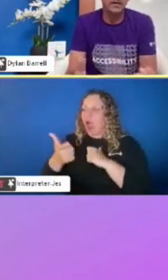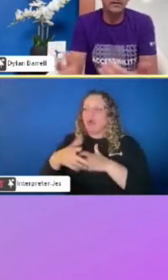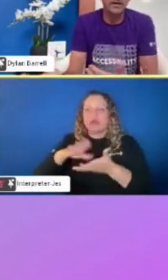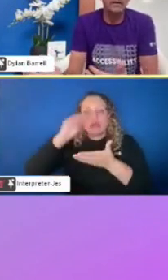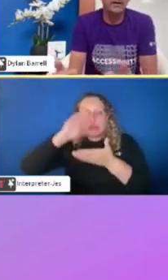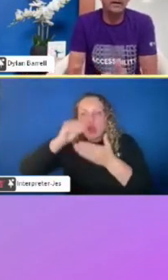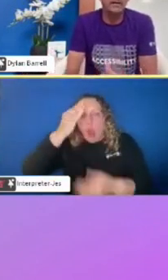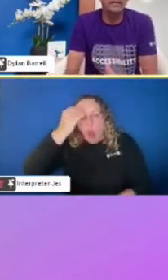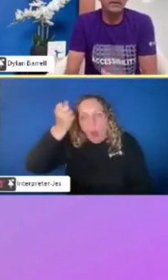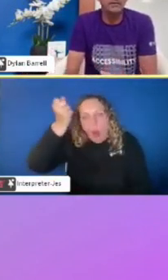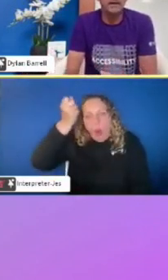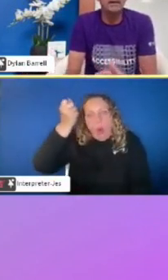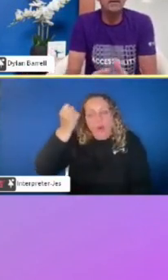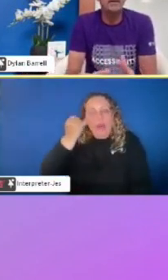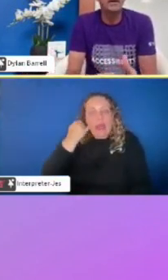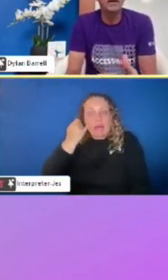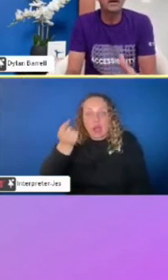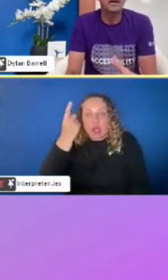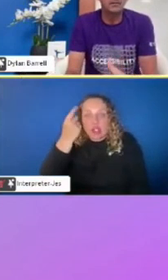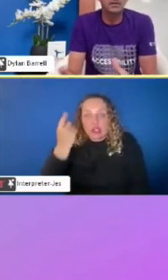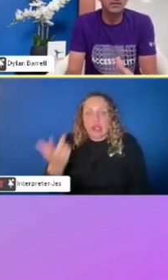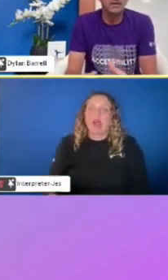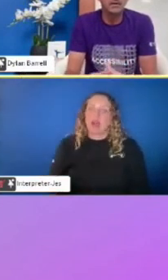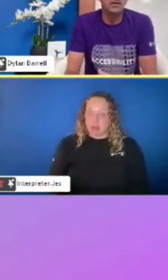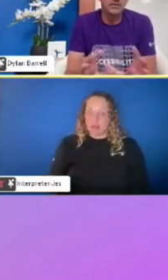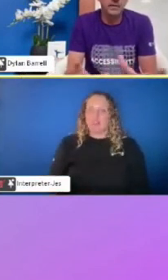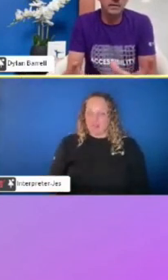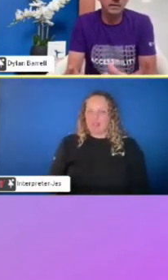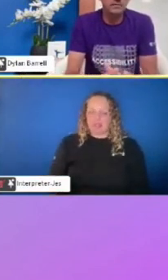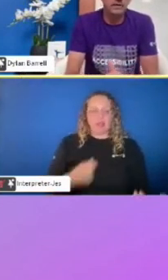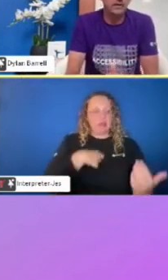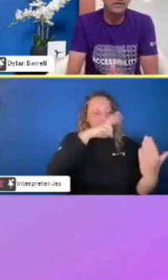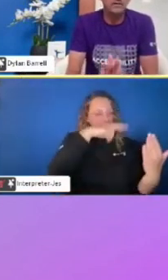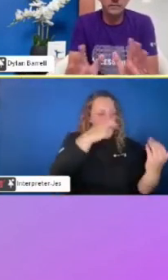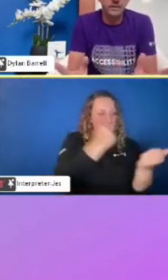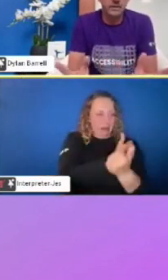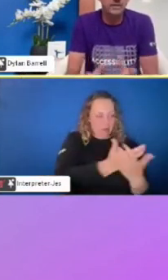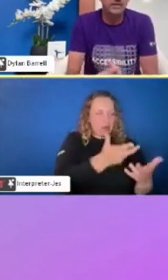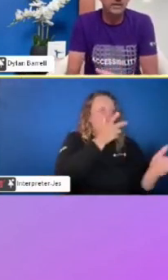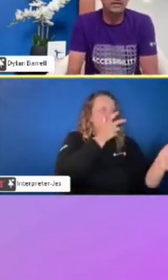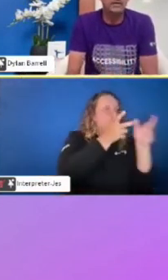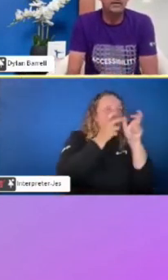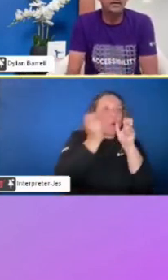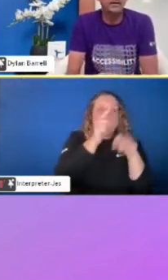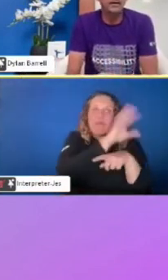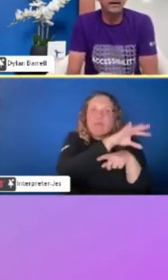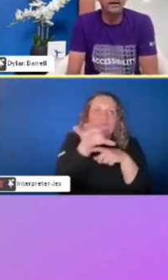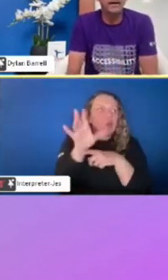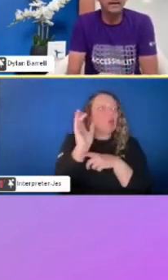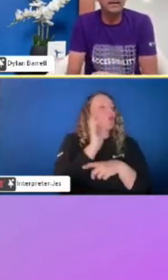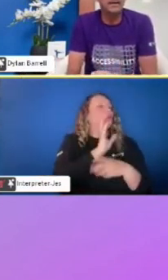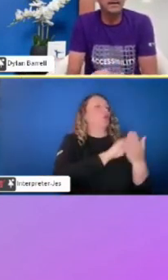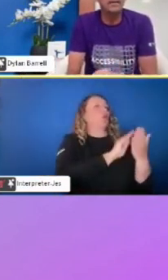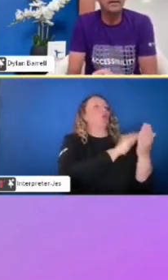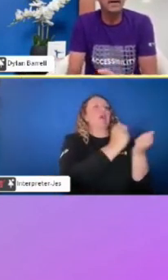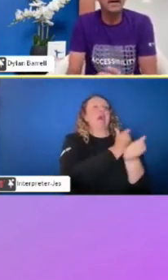they read every single page within the course, they watched all the videos, they did all the little exercises.